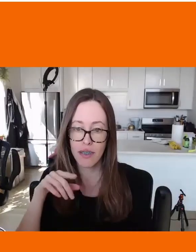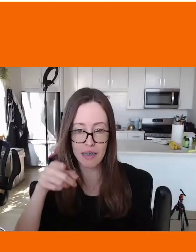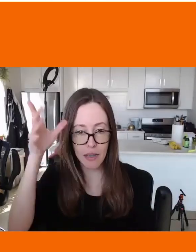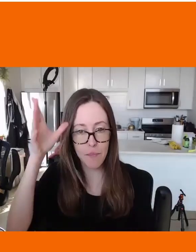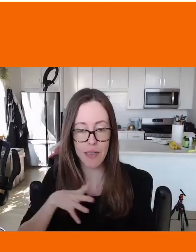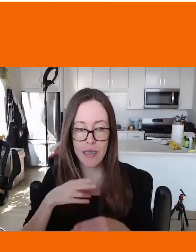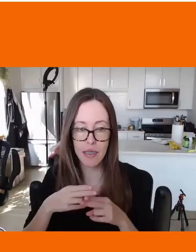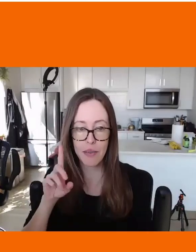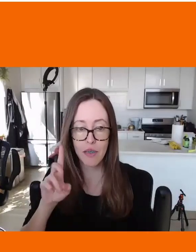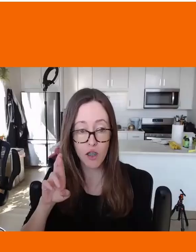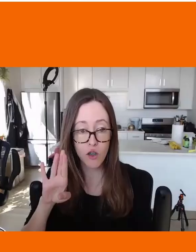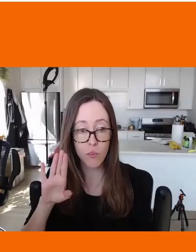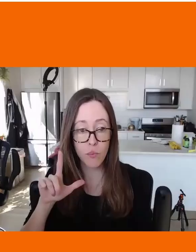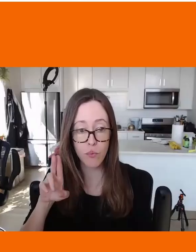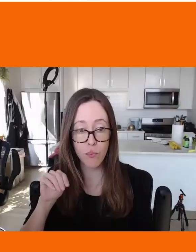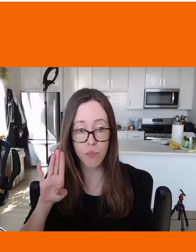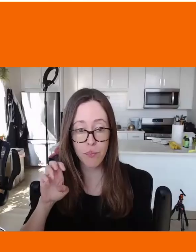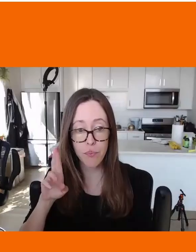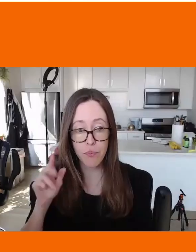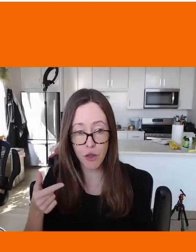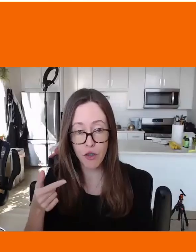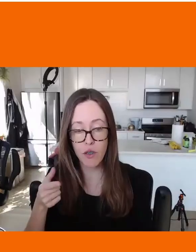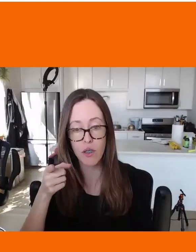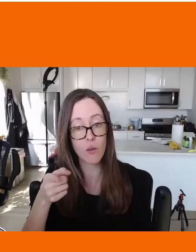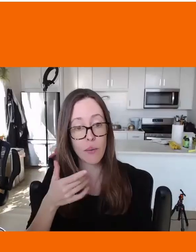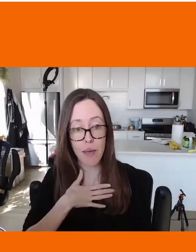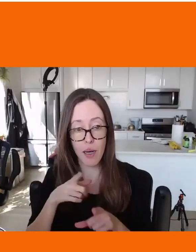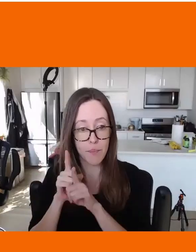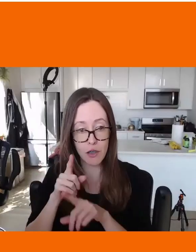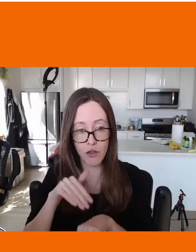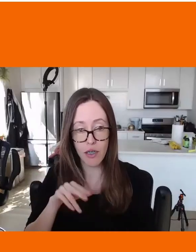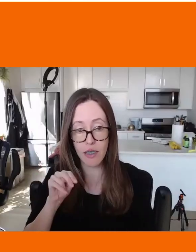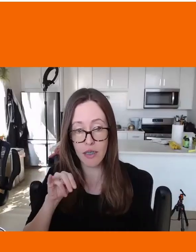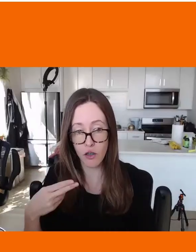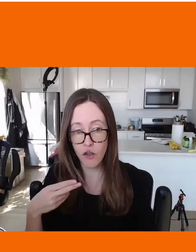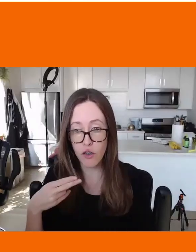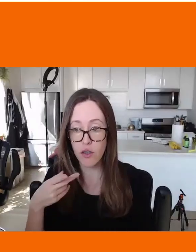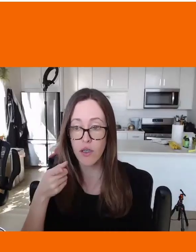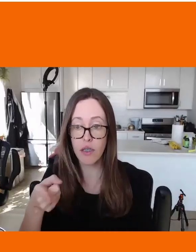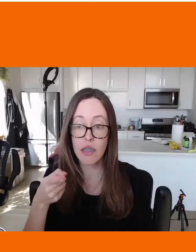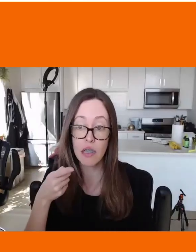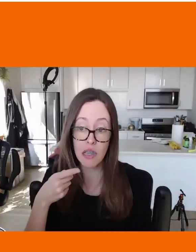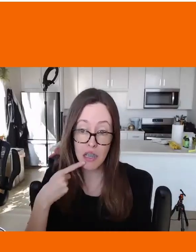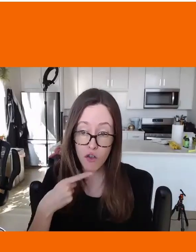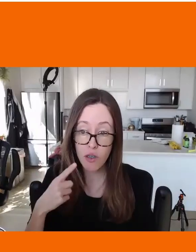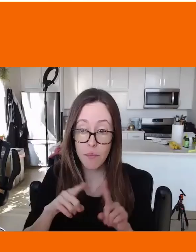on screen, Dr. Peter Blumberg. He was my mentor at NIH when I worked there.